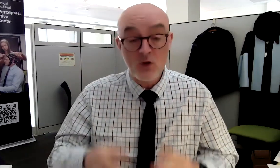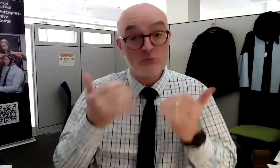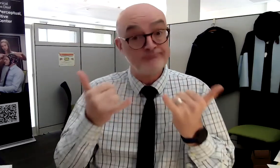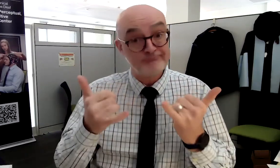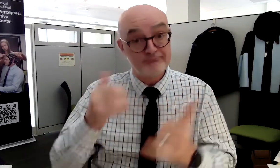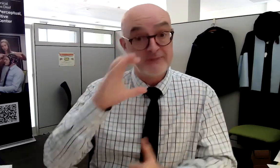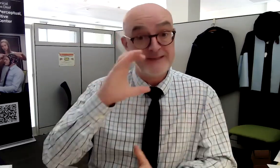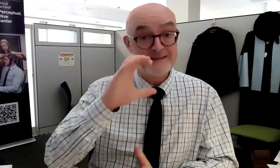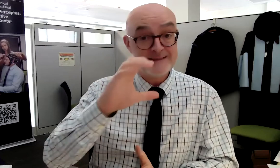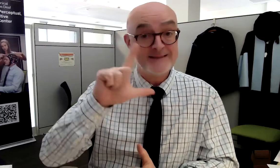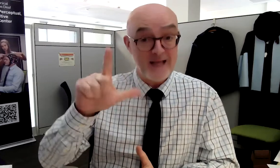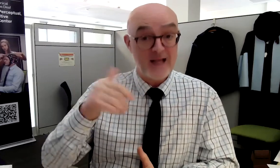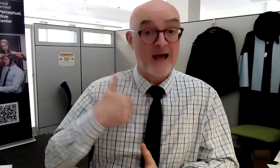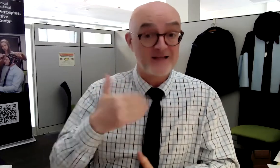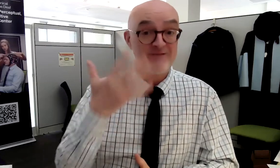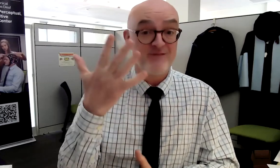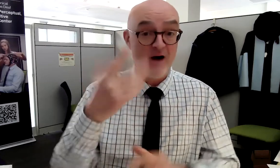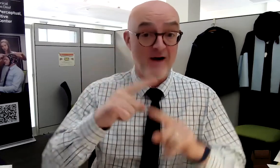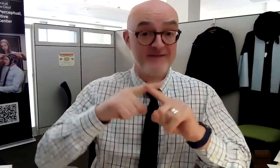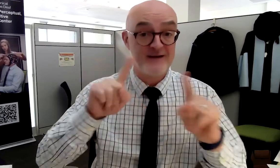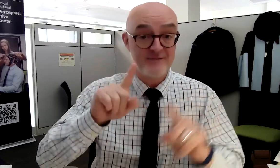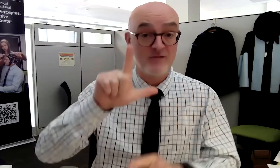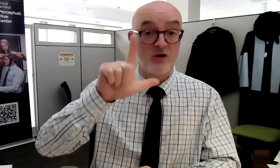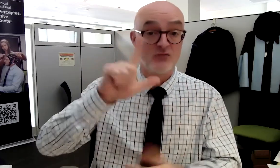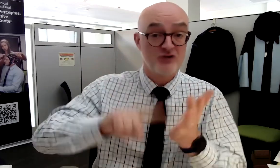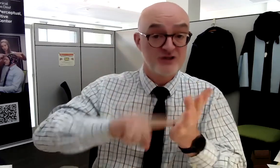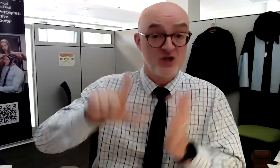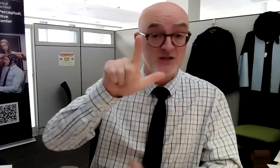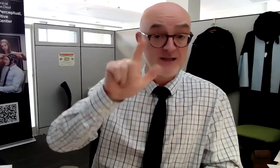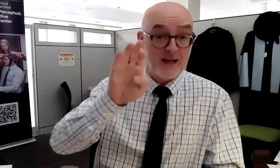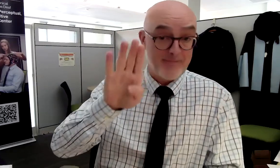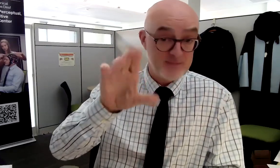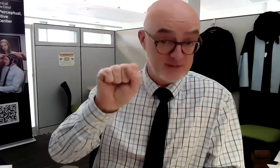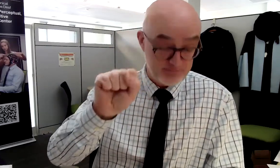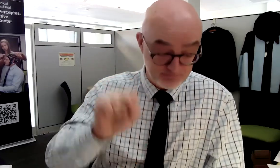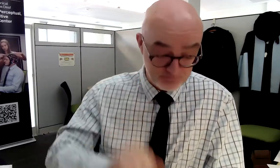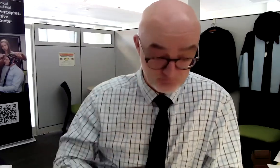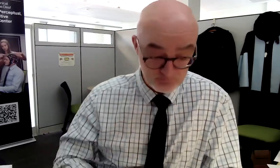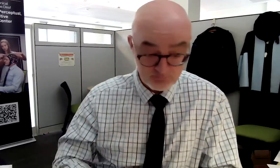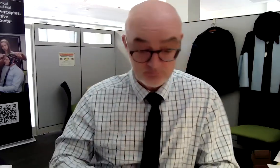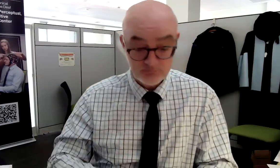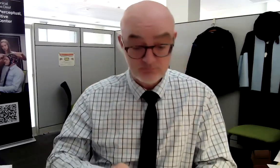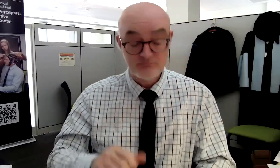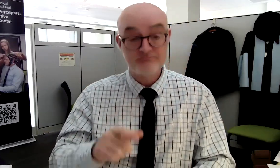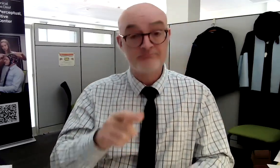Today, the CCL has 5 laboratories